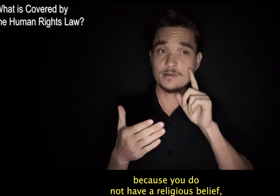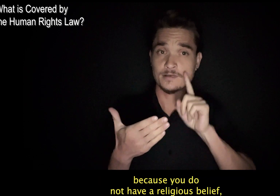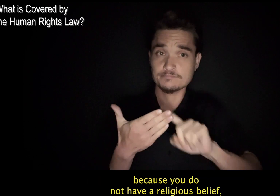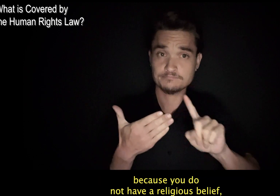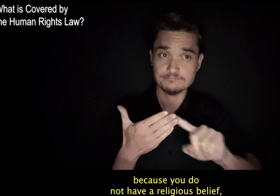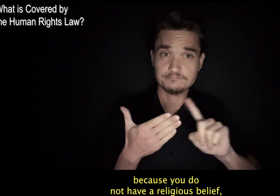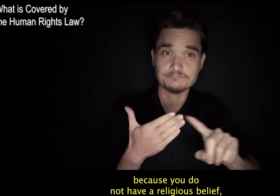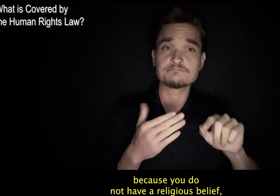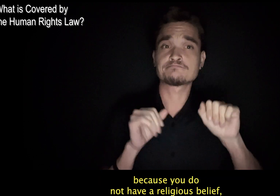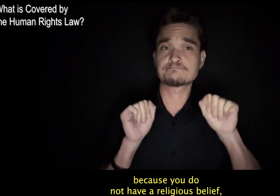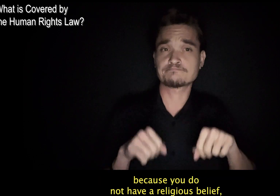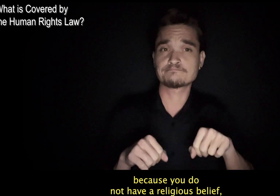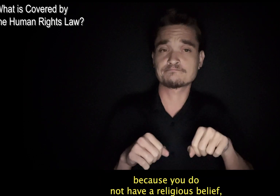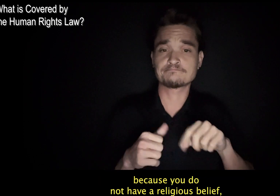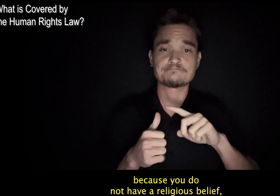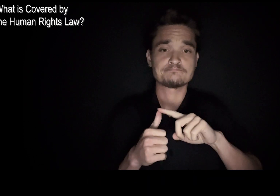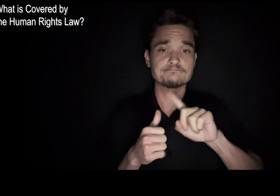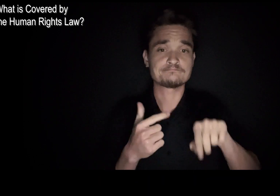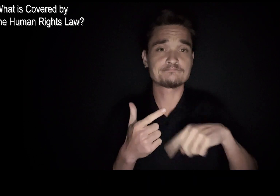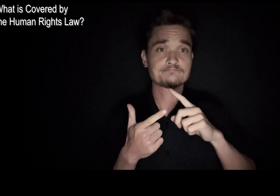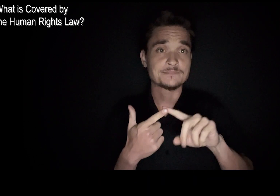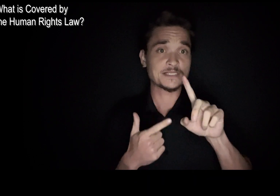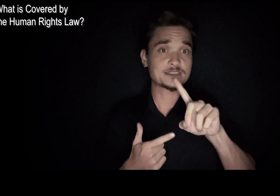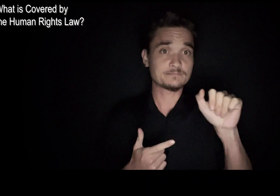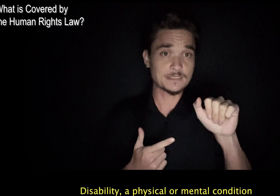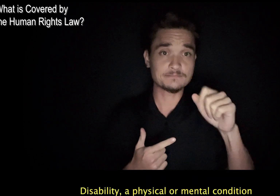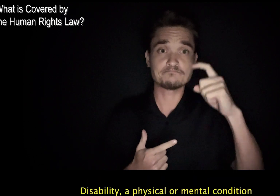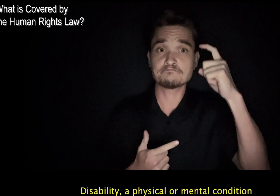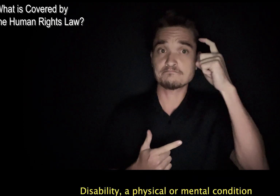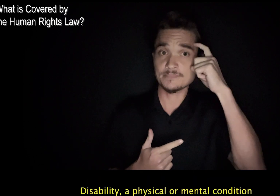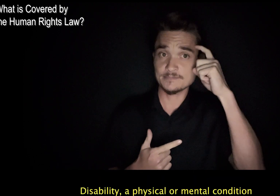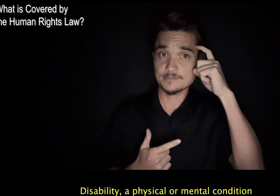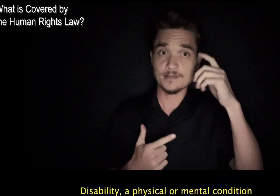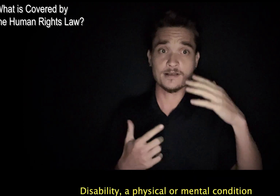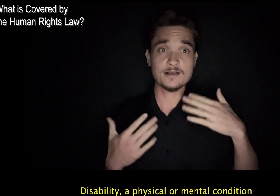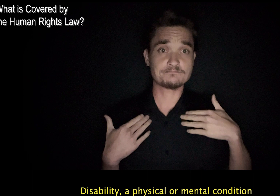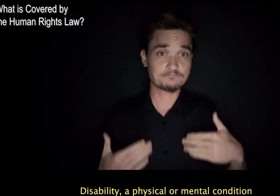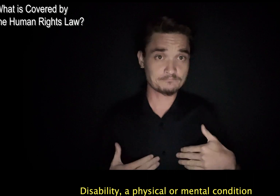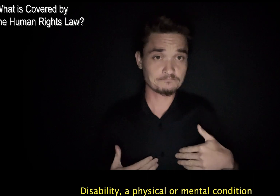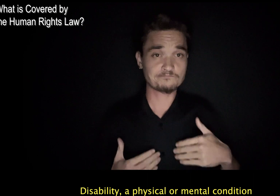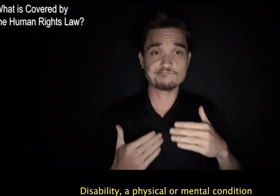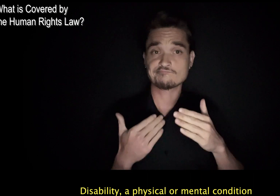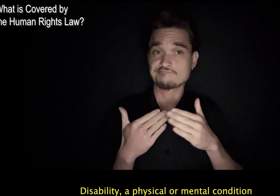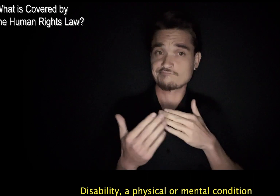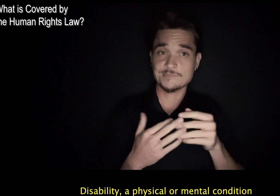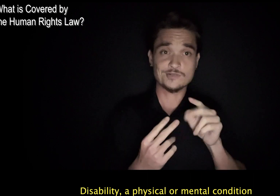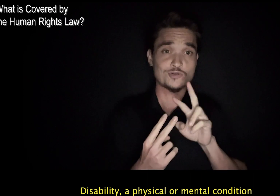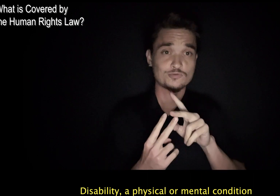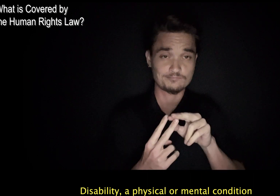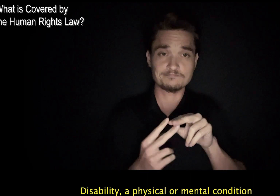because you do not have a religious belief, Disability, a physical or mental condition